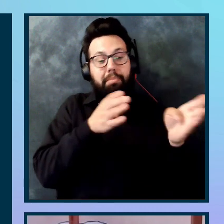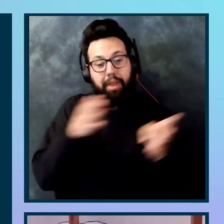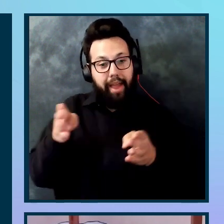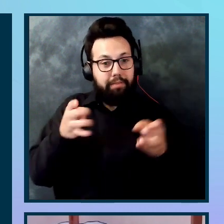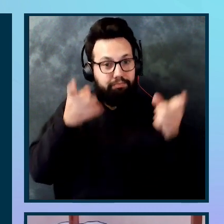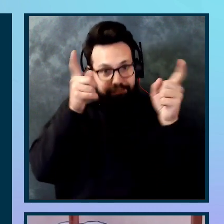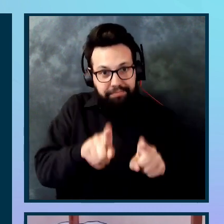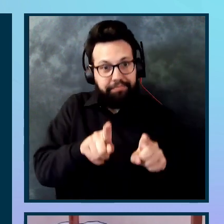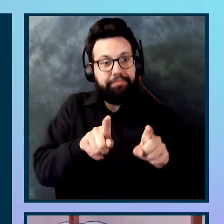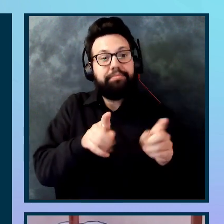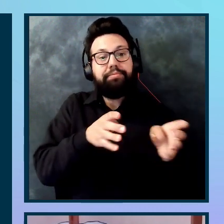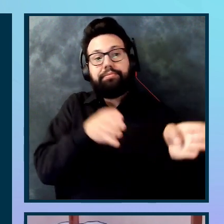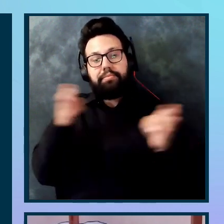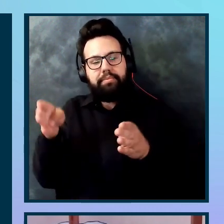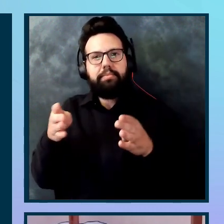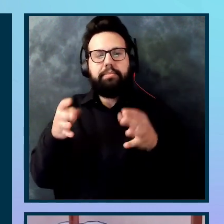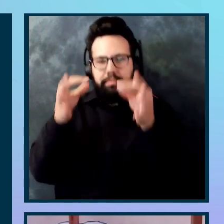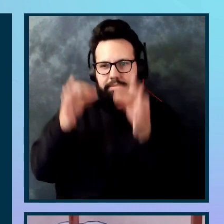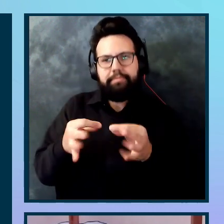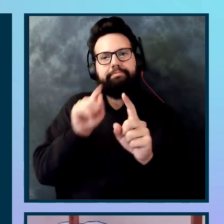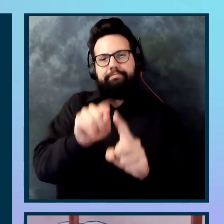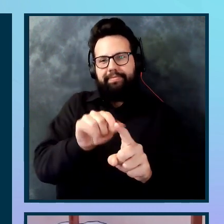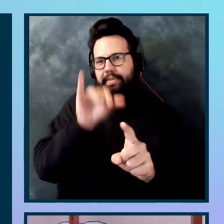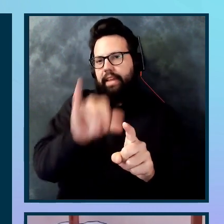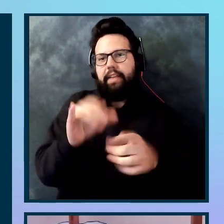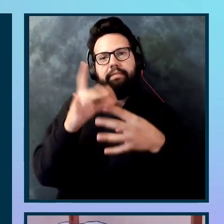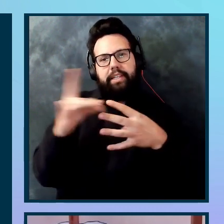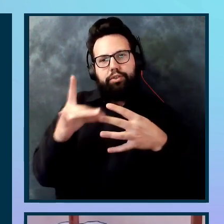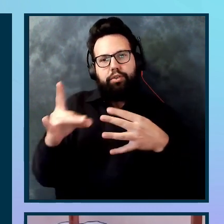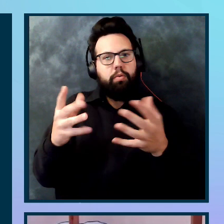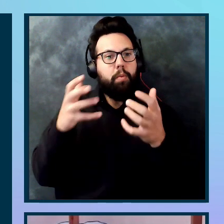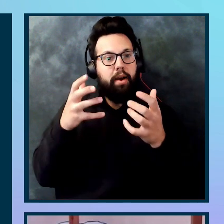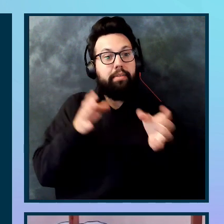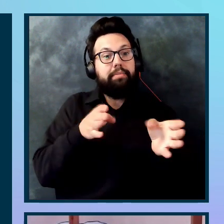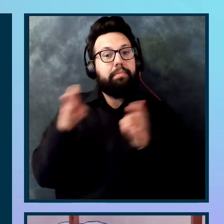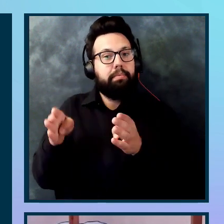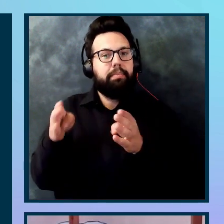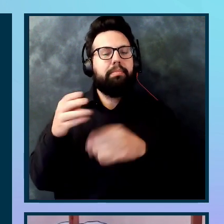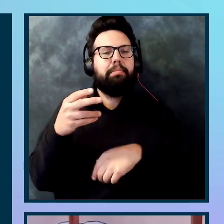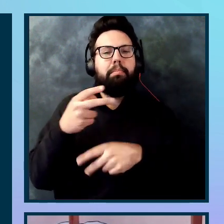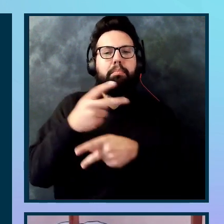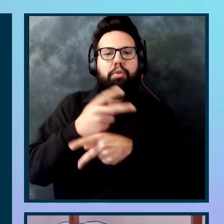Stakeholders, designers, product owners would get together, collaborate on working through a design.